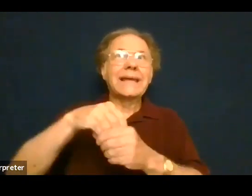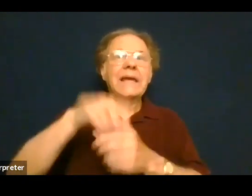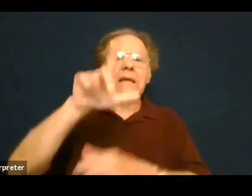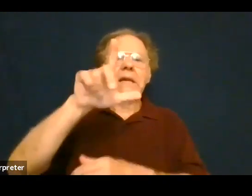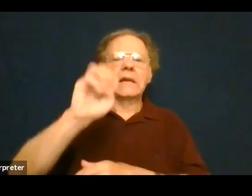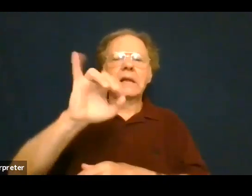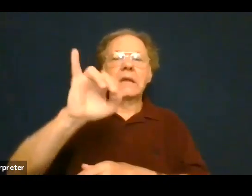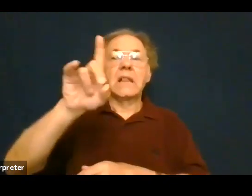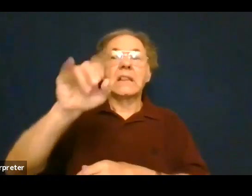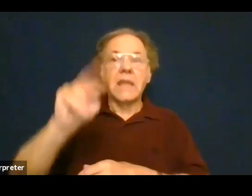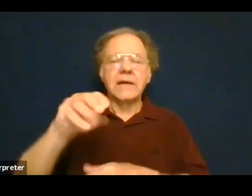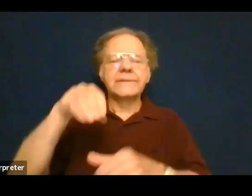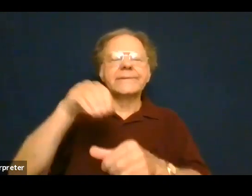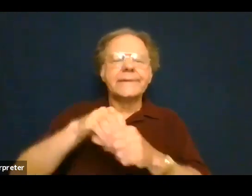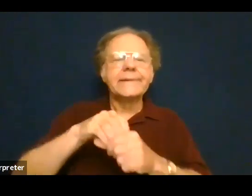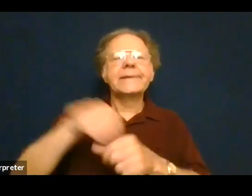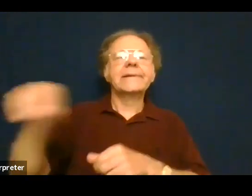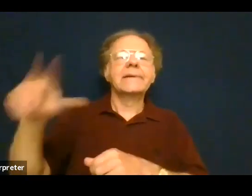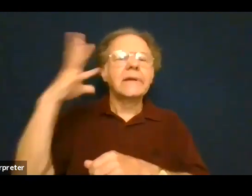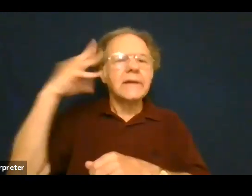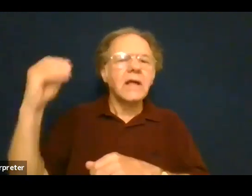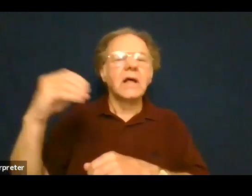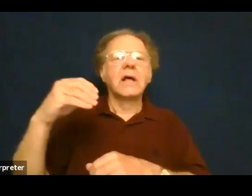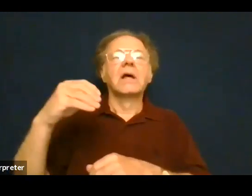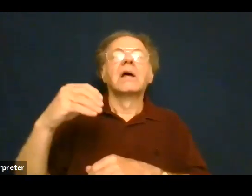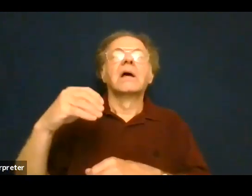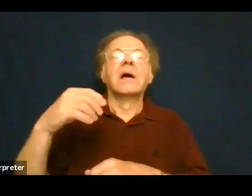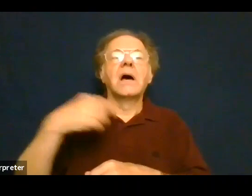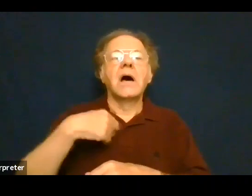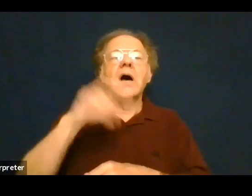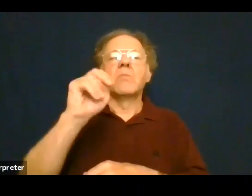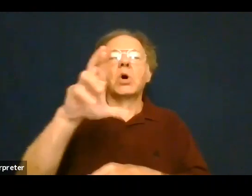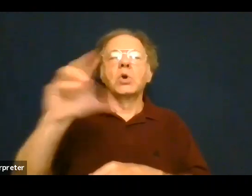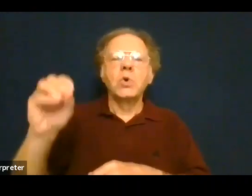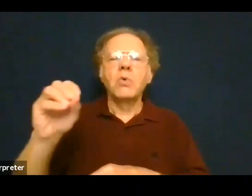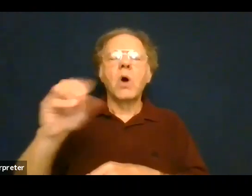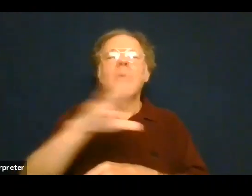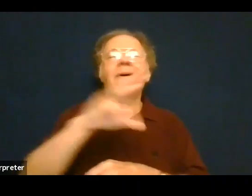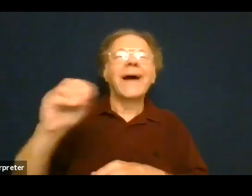I'm a board certified neurologist and pharmacist since 2013.